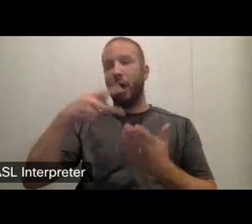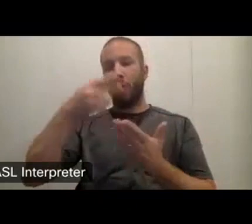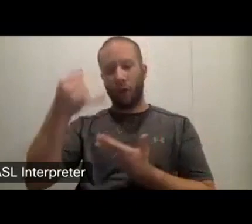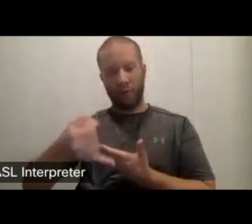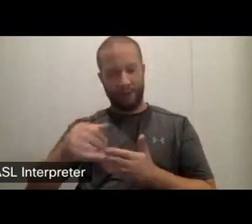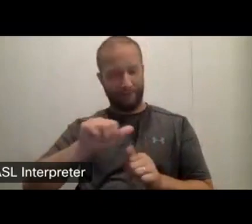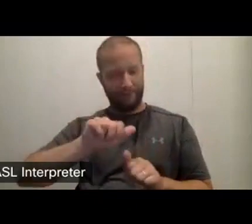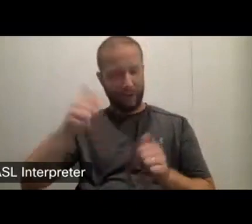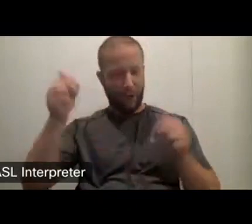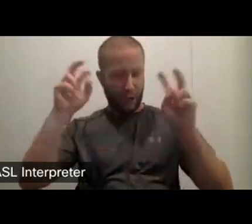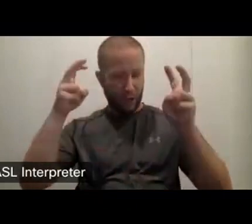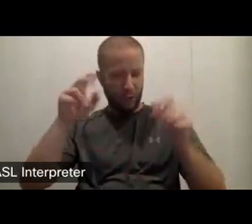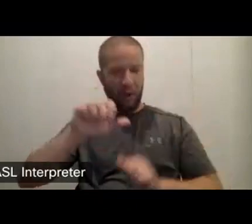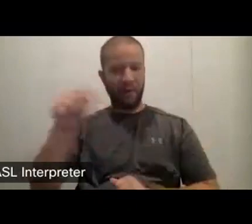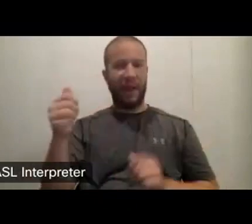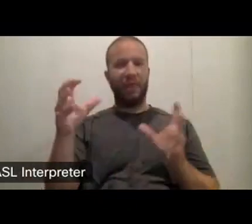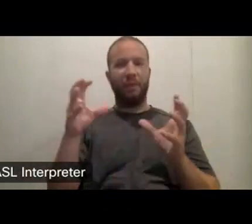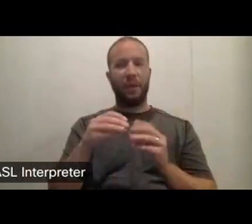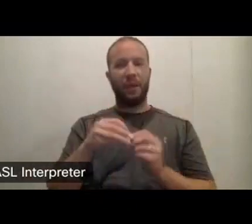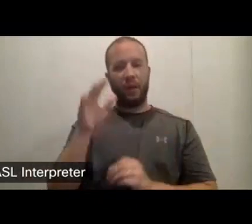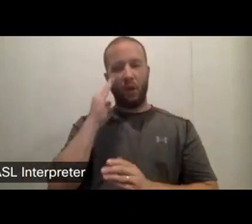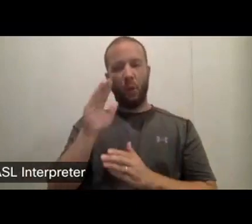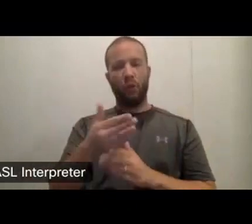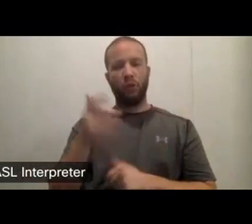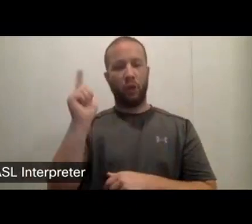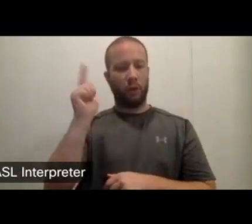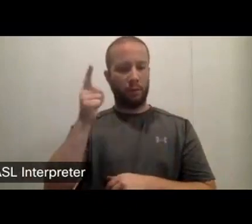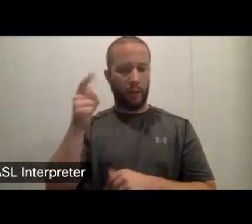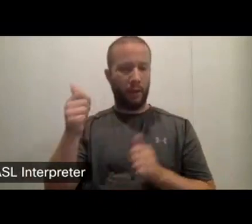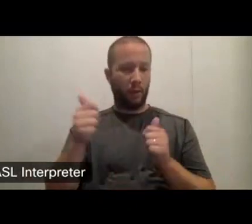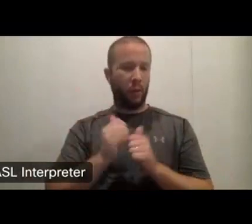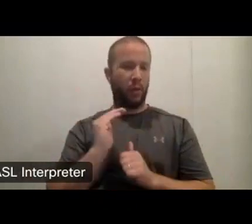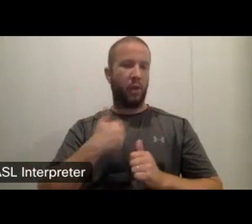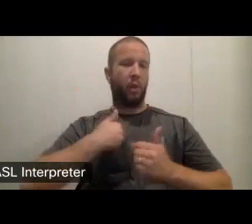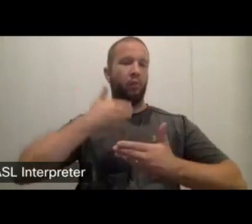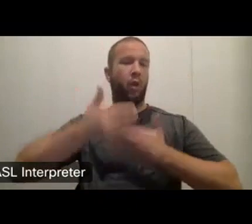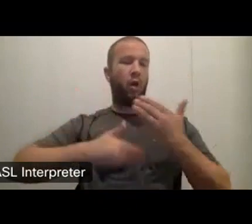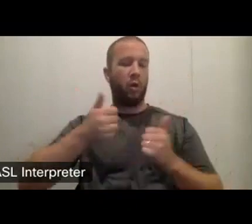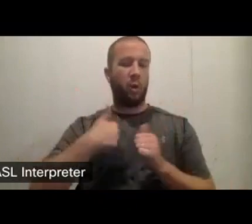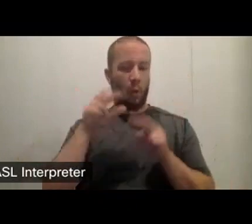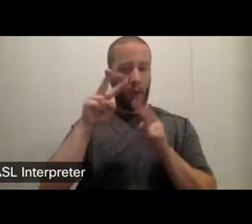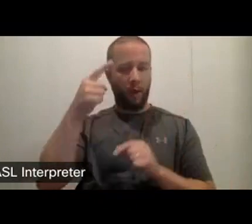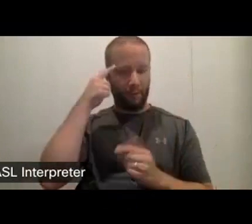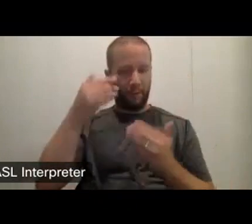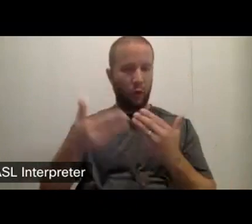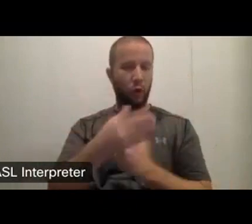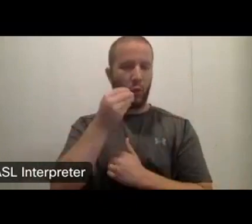public meeting that we can share as we uh look for a permanent home for the DC circulator